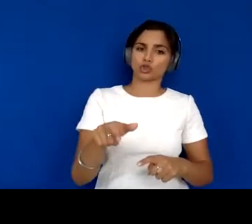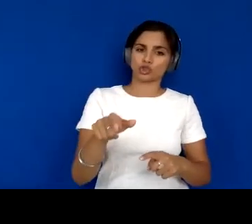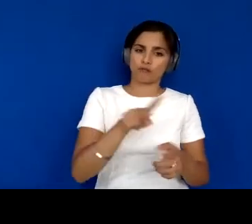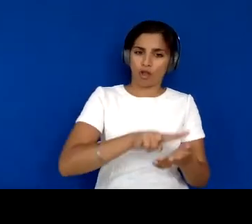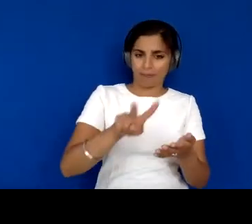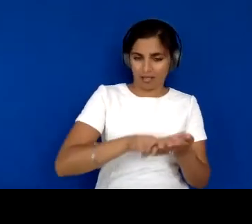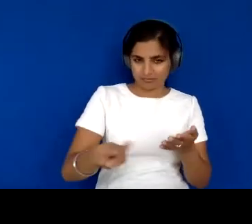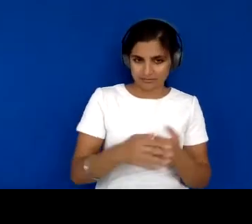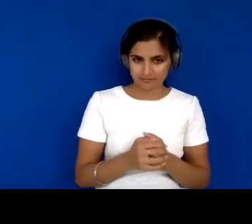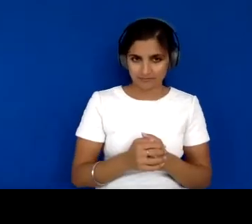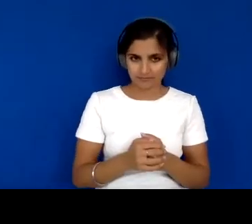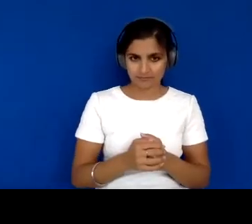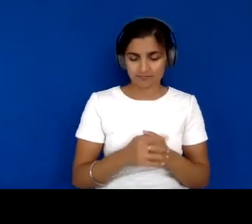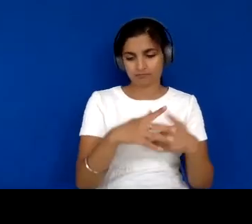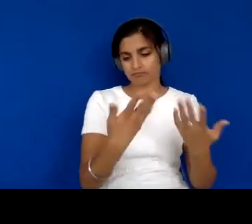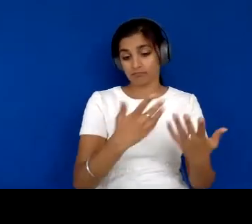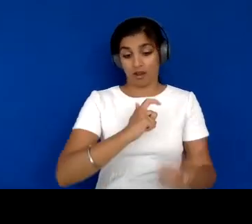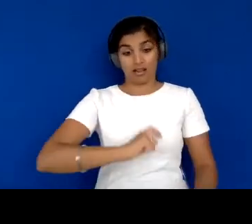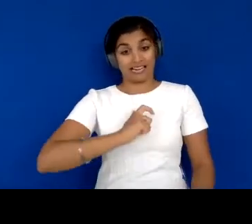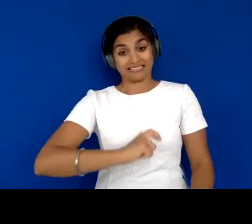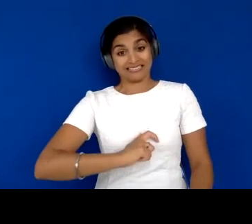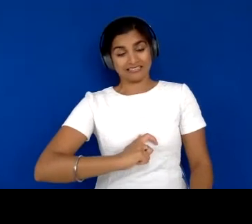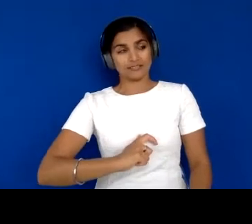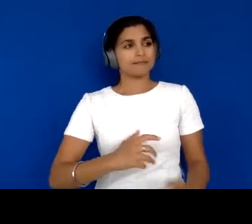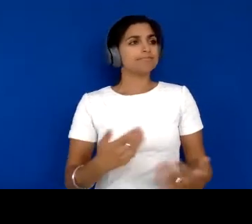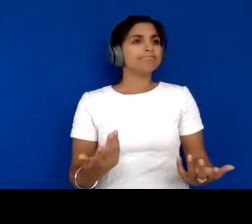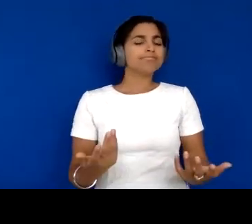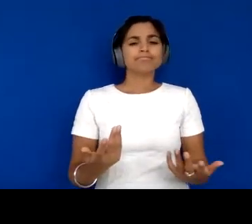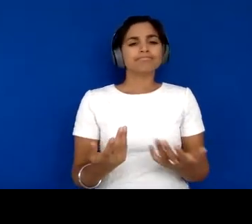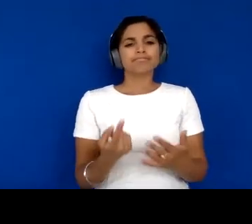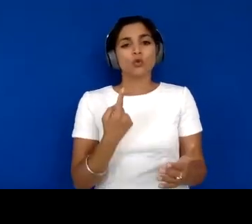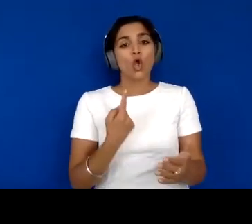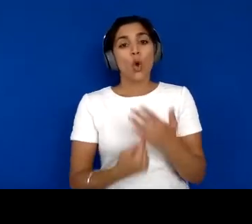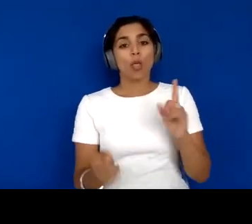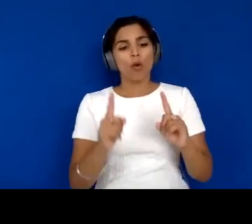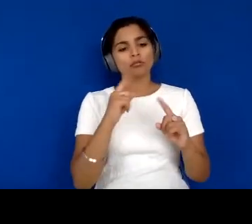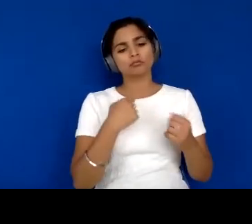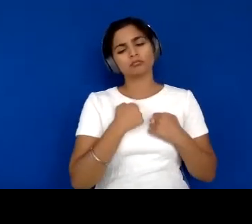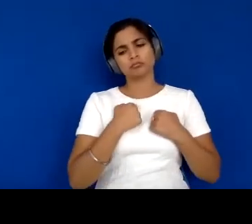identity you know it's not only an exercise of subjectivity but alterity